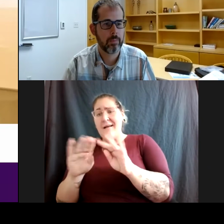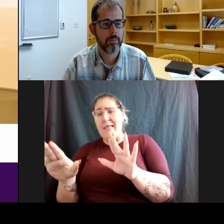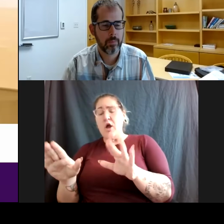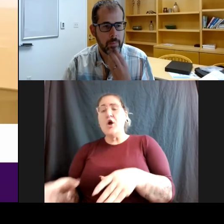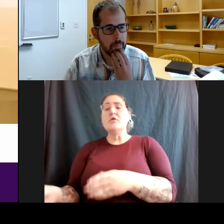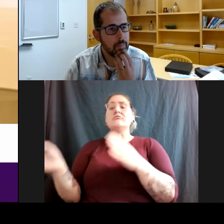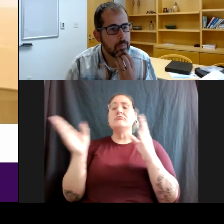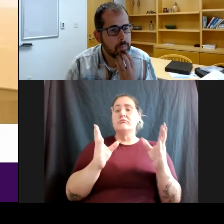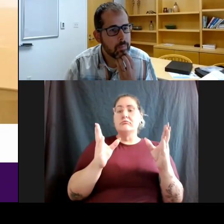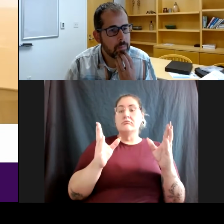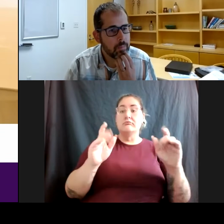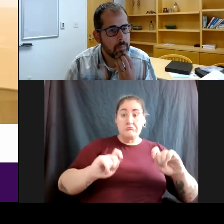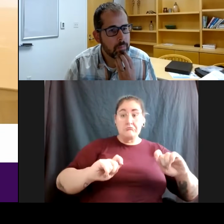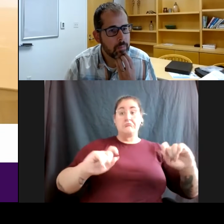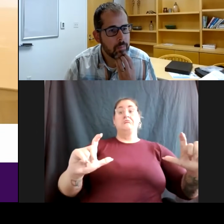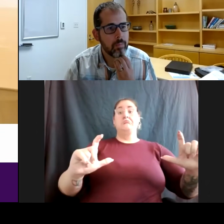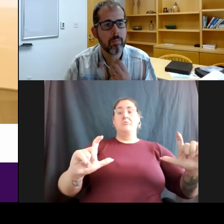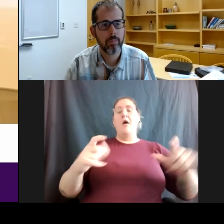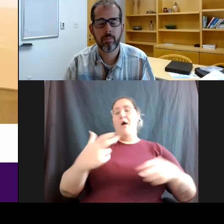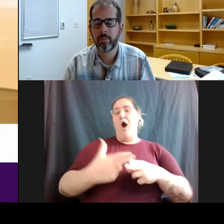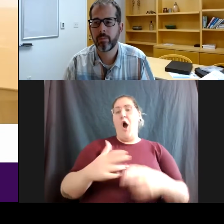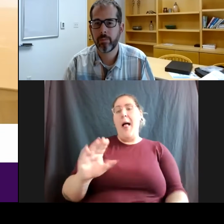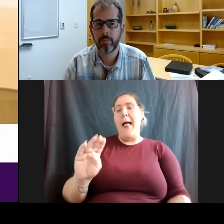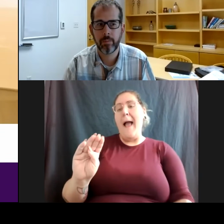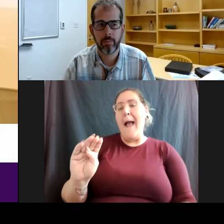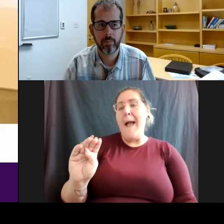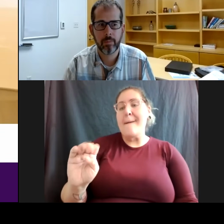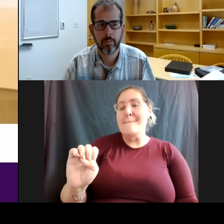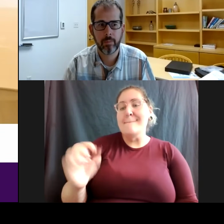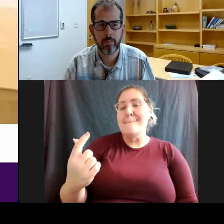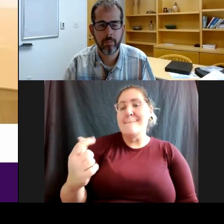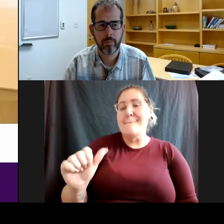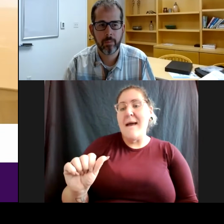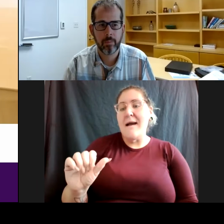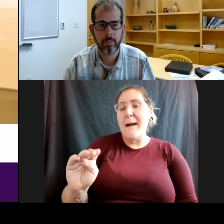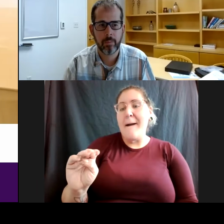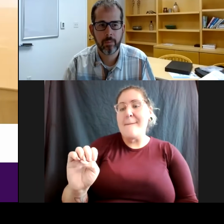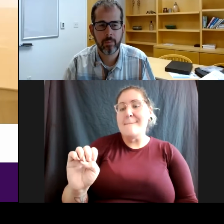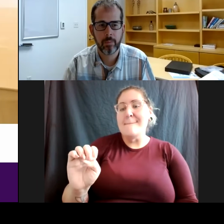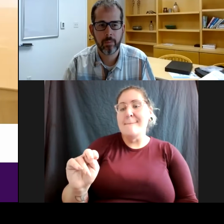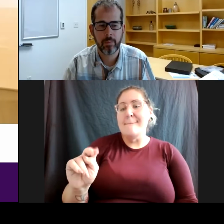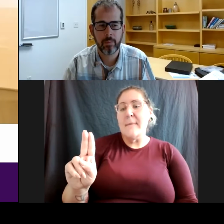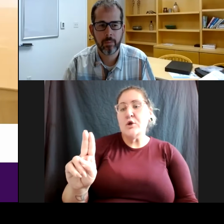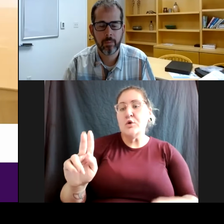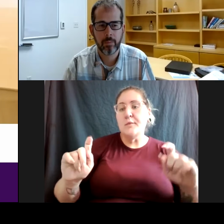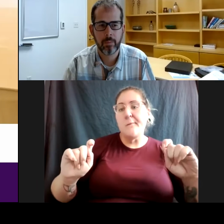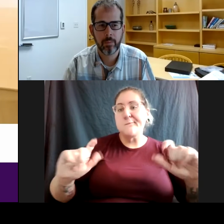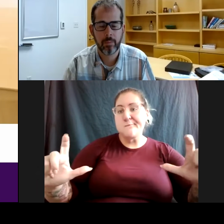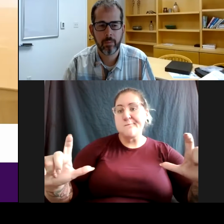that we use for navigation are a really great case study. Because, again, we focus on keyboard